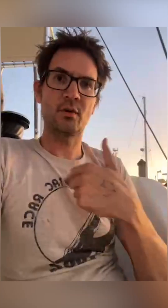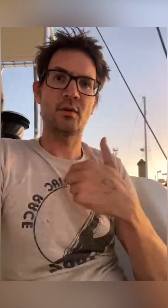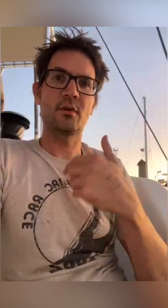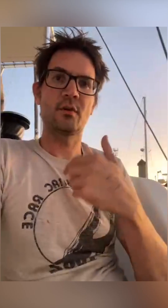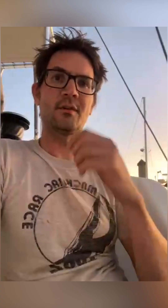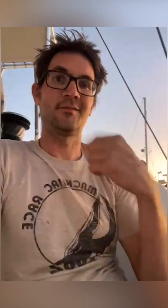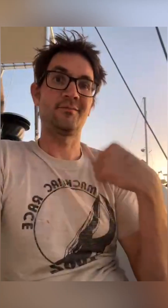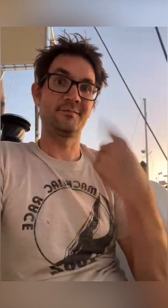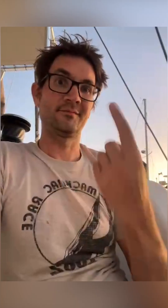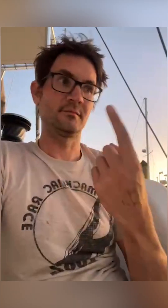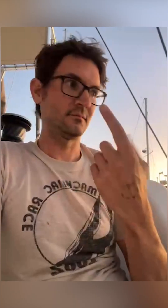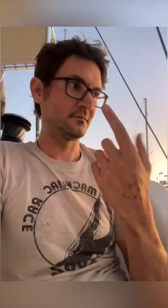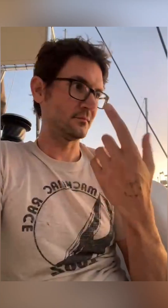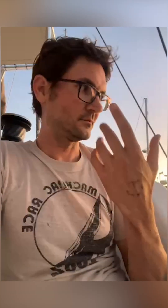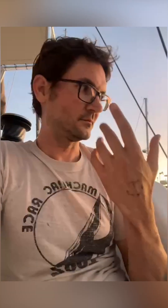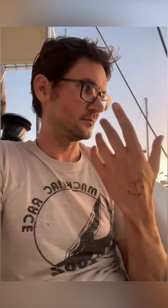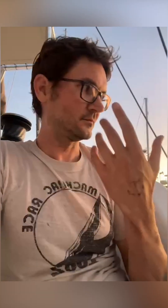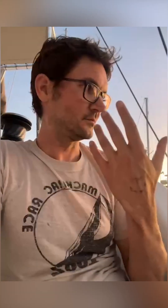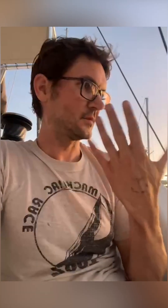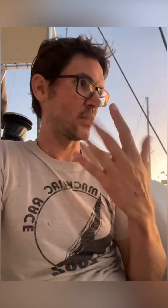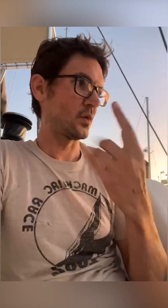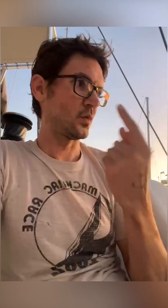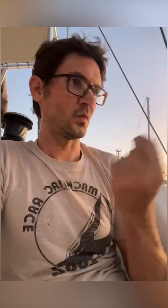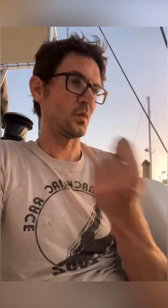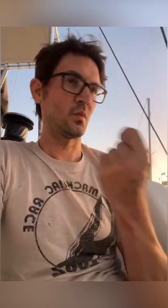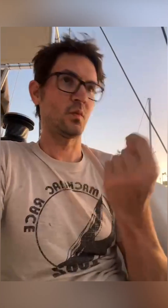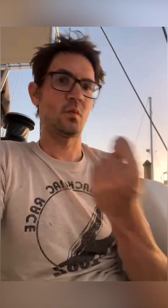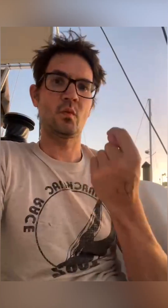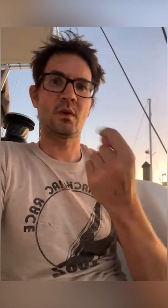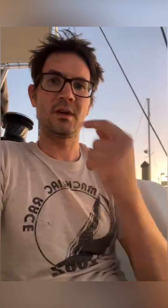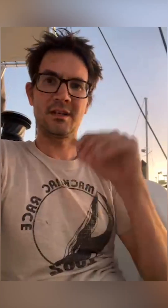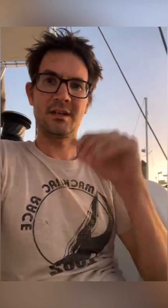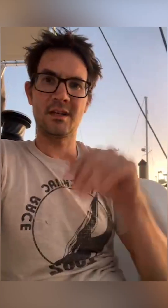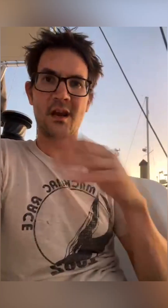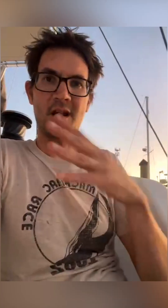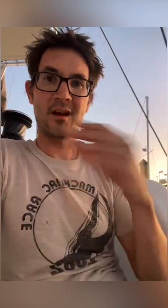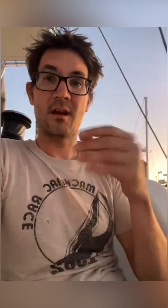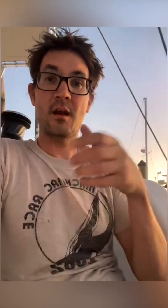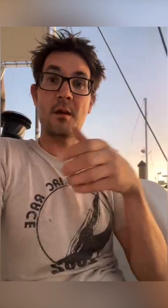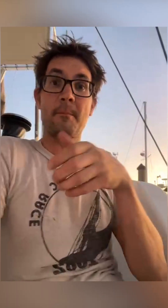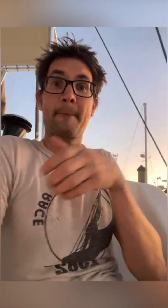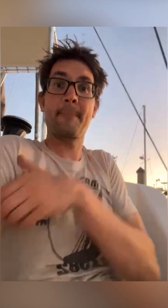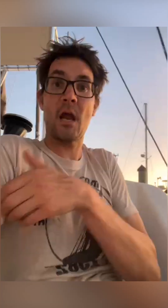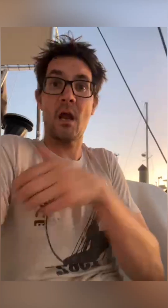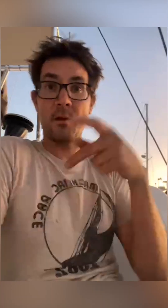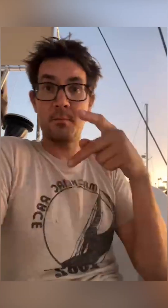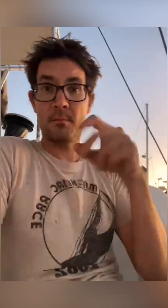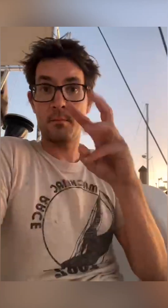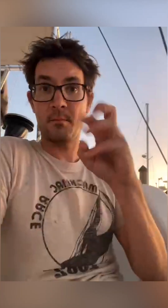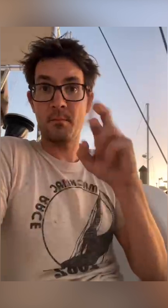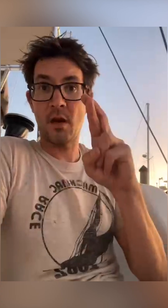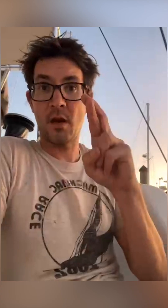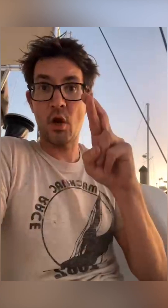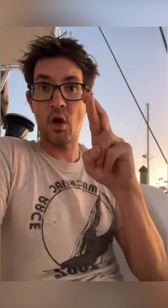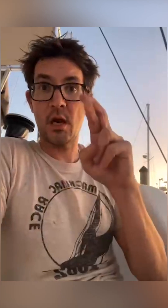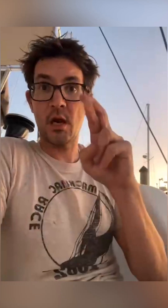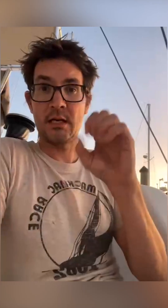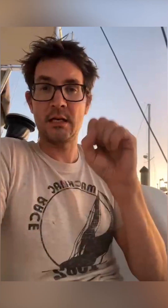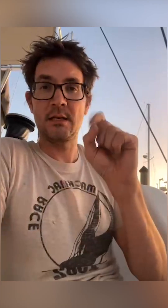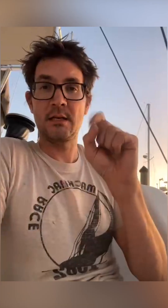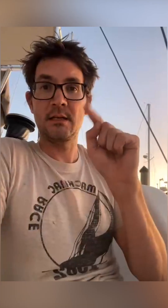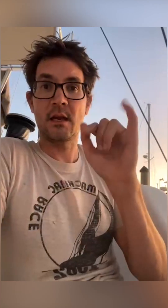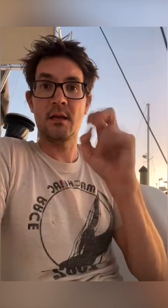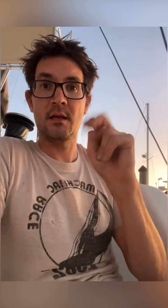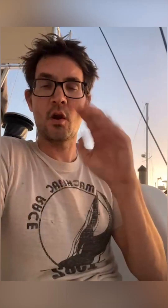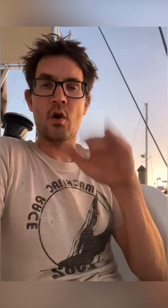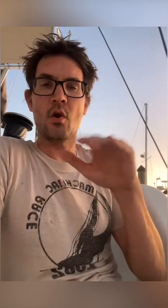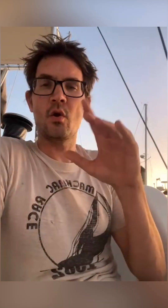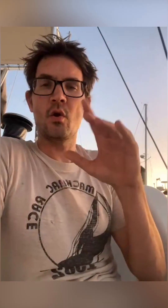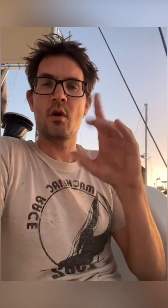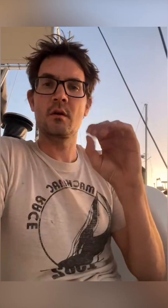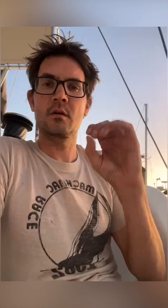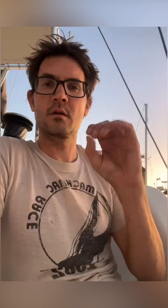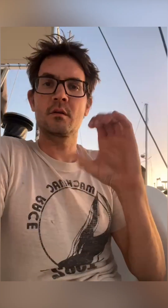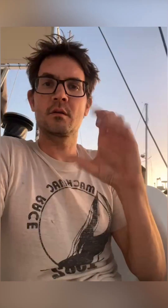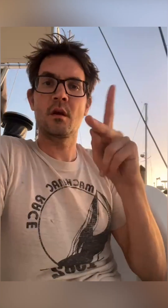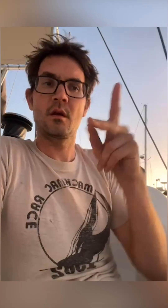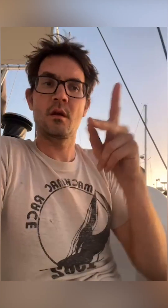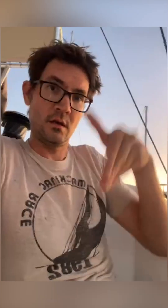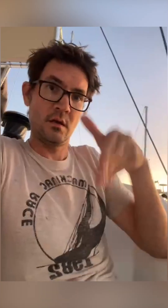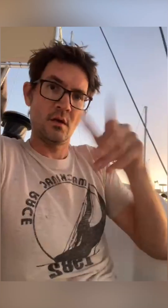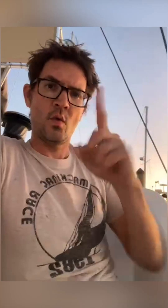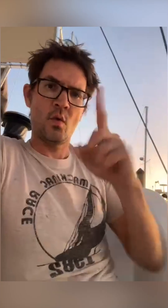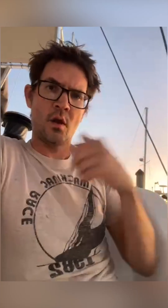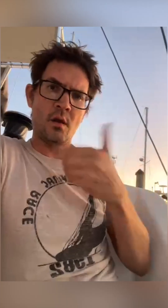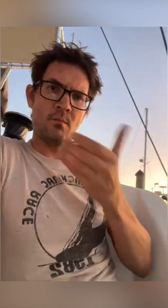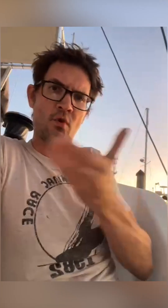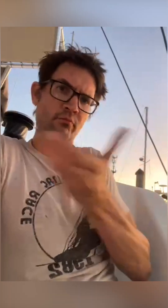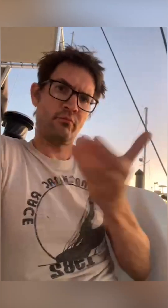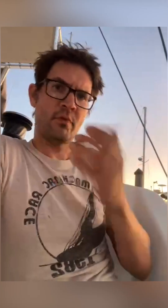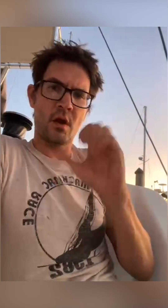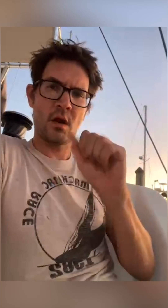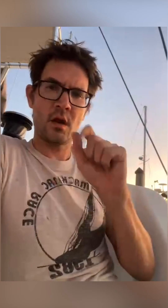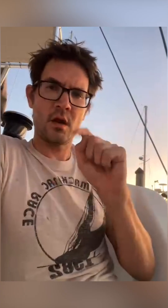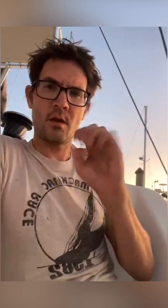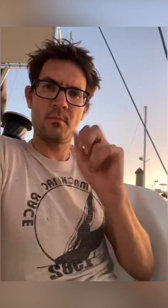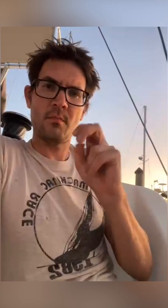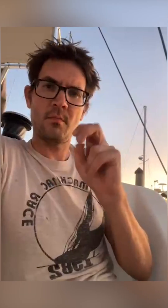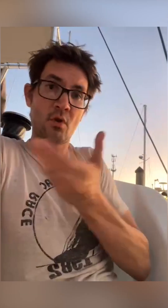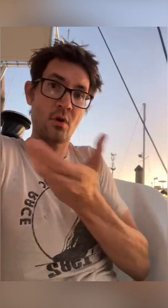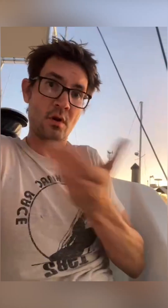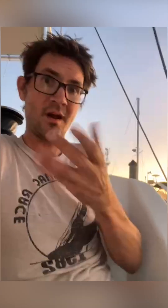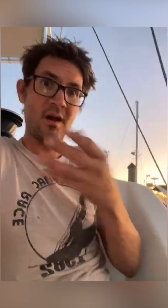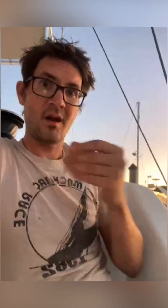It’s been this way since Tuesday night, and there’s still no power at the dock where my catamaran is sitting.